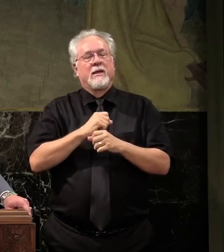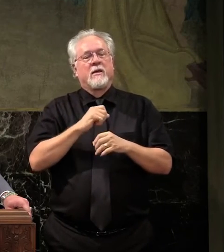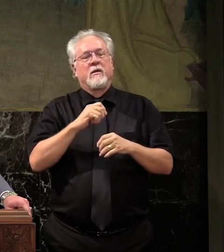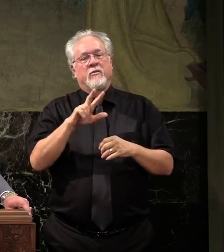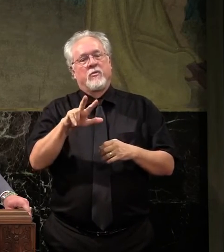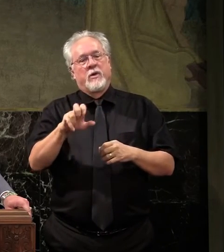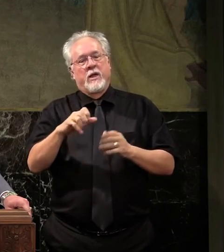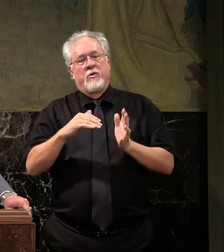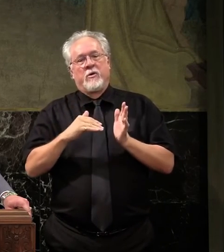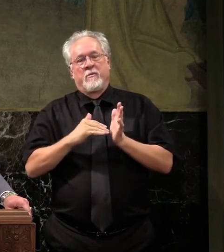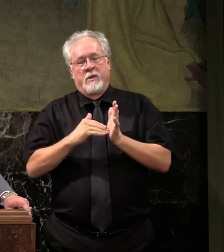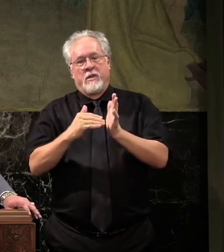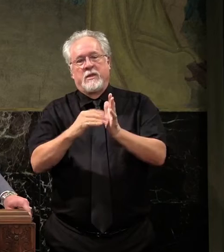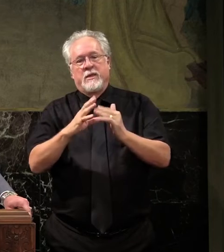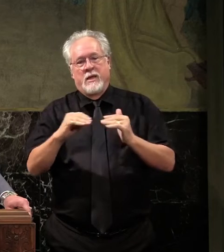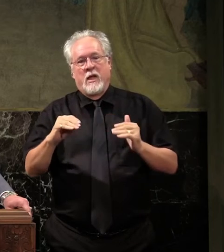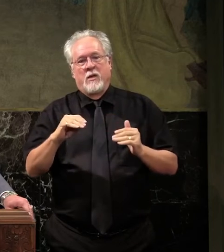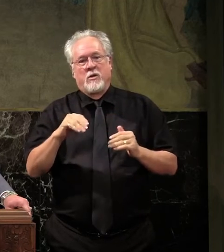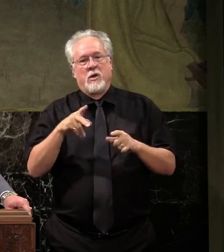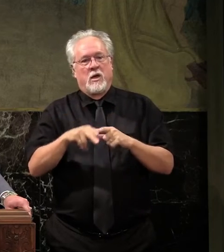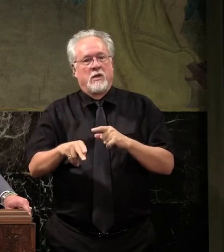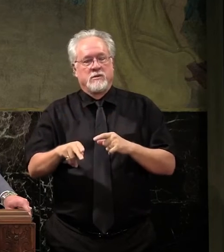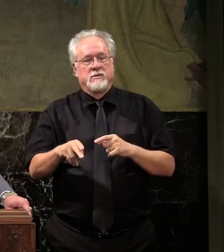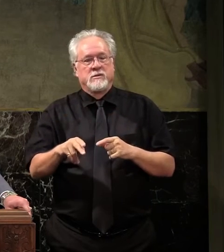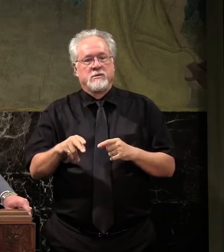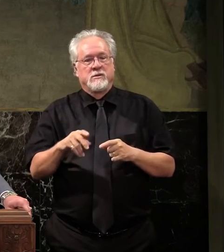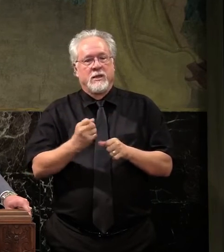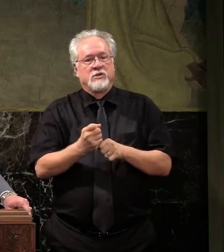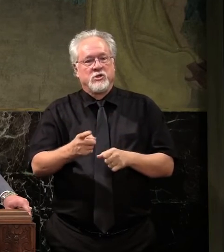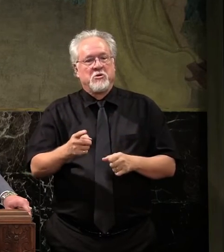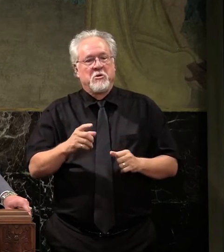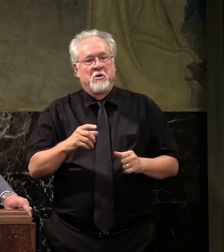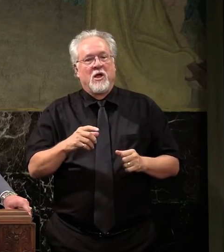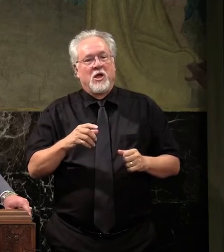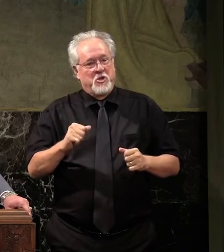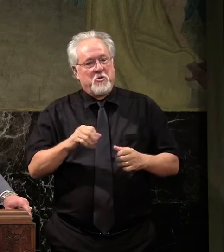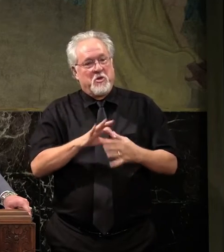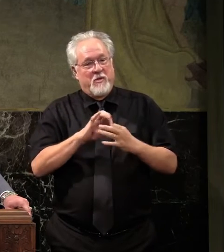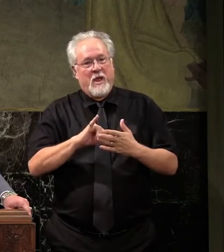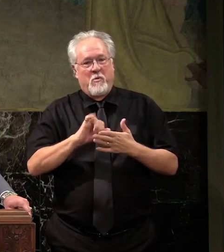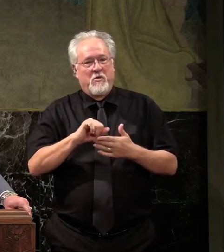I'll take that any day, Tyler, you can associated with losing, but its a good win.